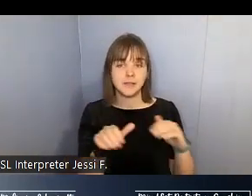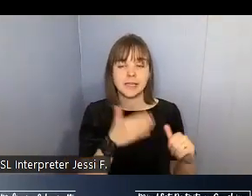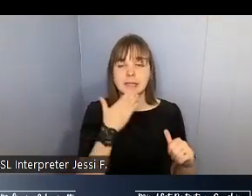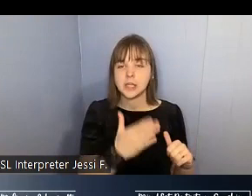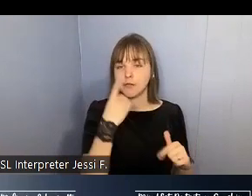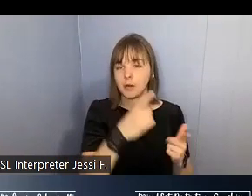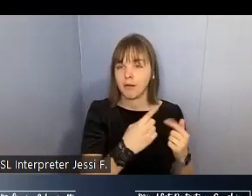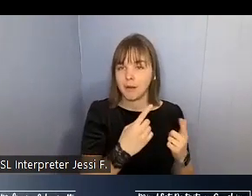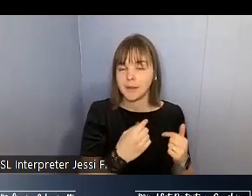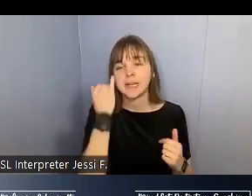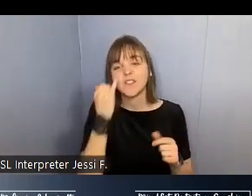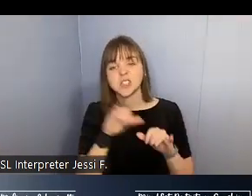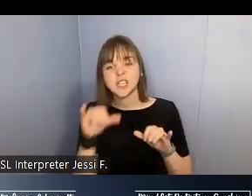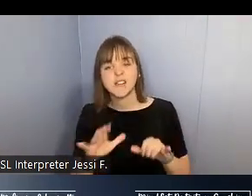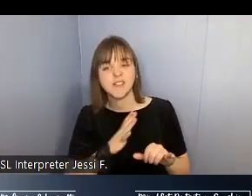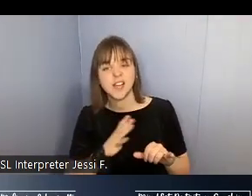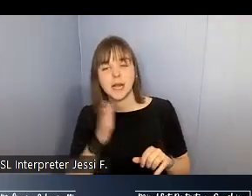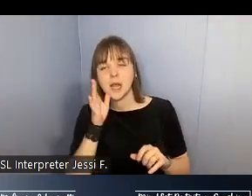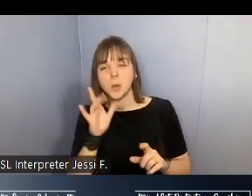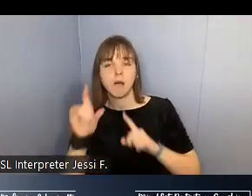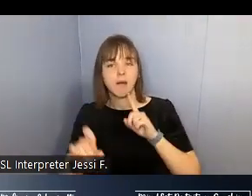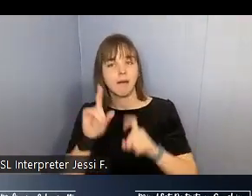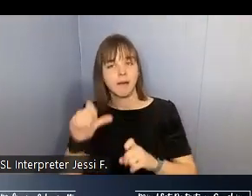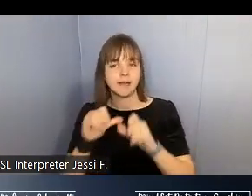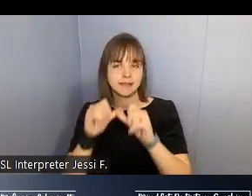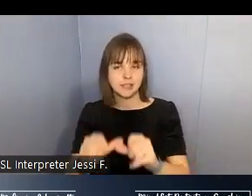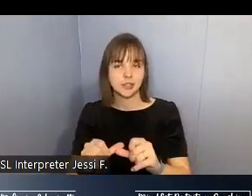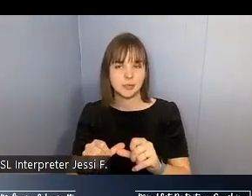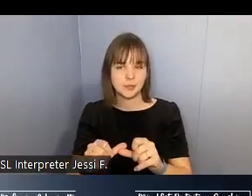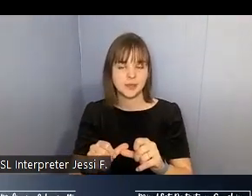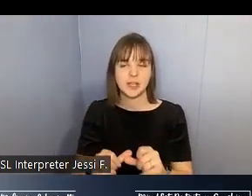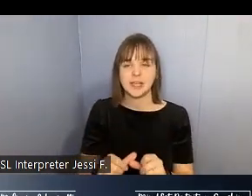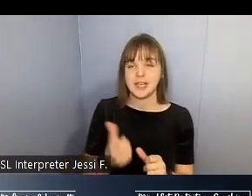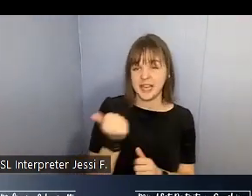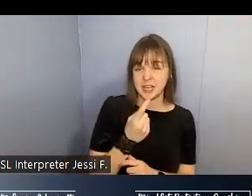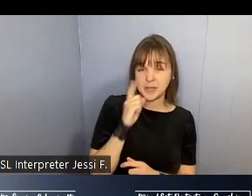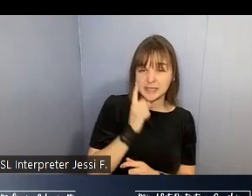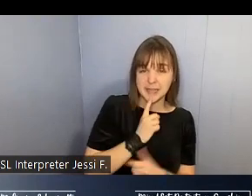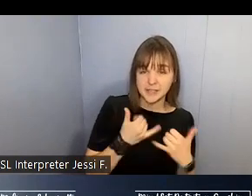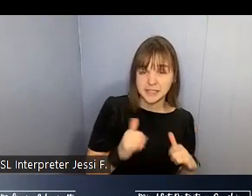And for those who are staying, I will continue asking questions. Thanks, everyone. And you're welcome-- if people want